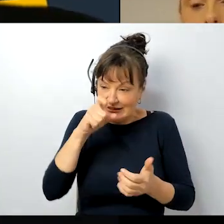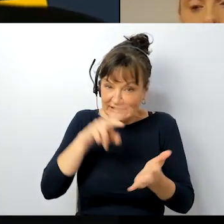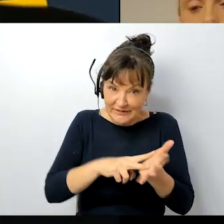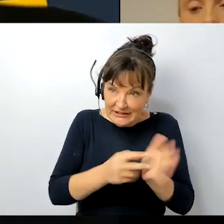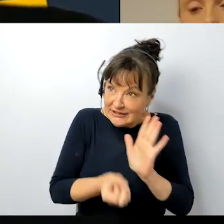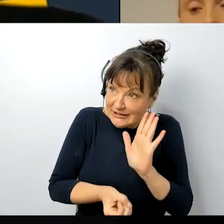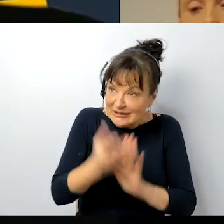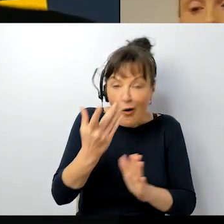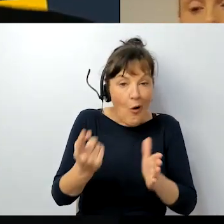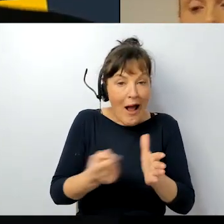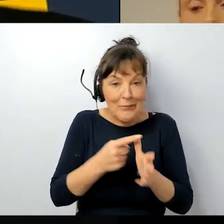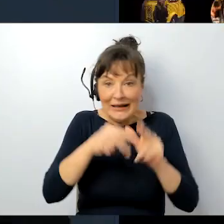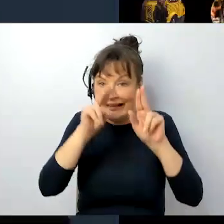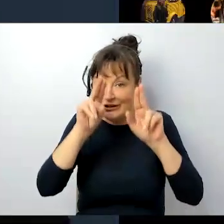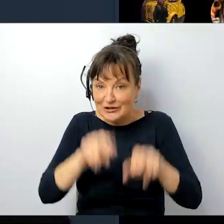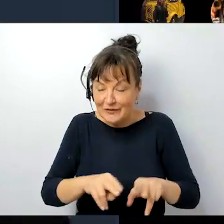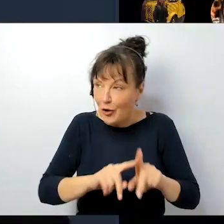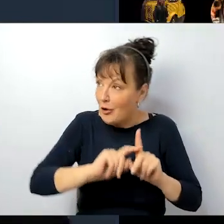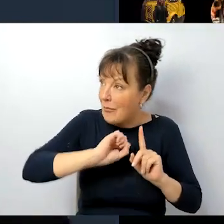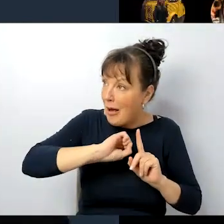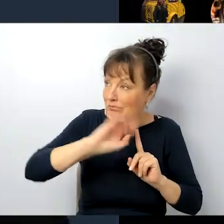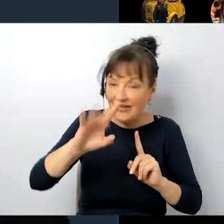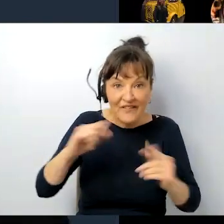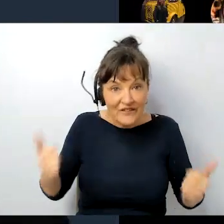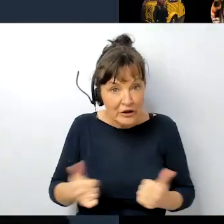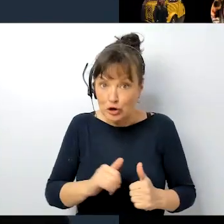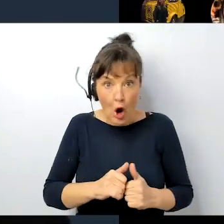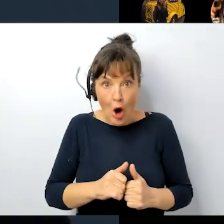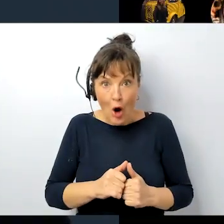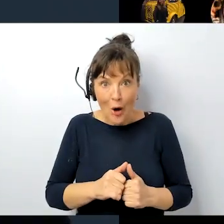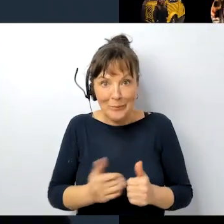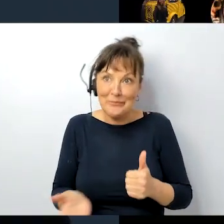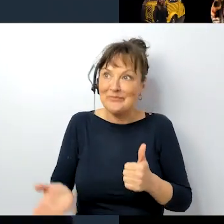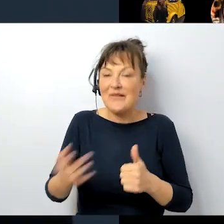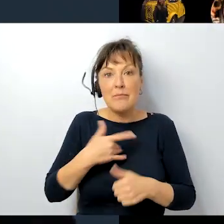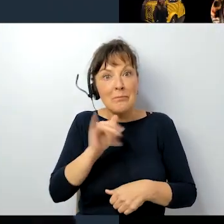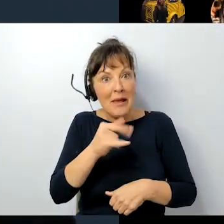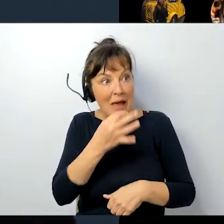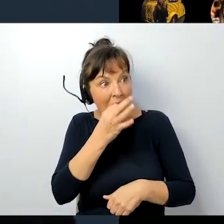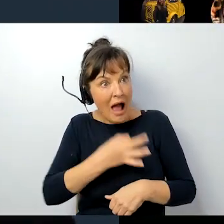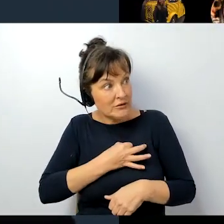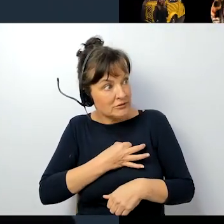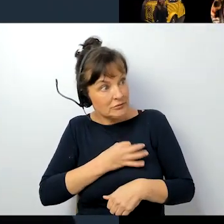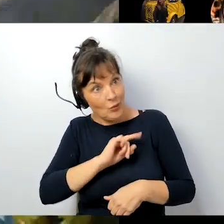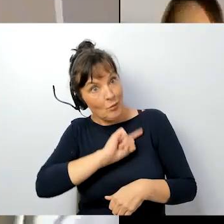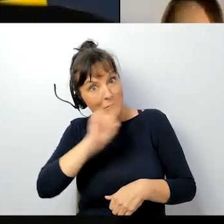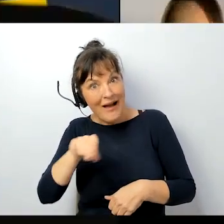the hard work isn't over after the application or CV has been submitted. If you get called back for